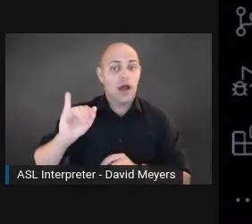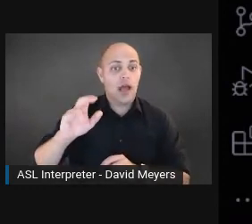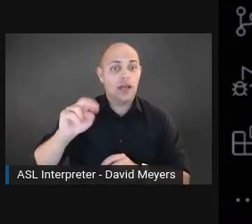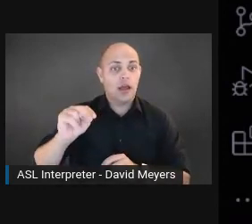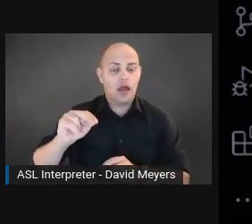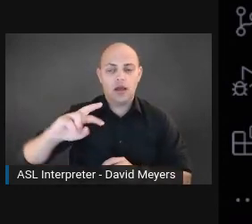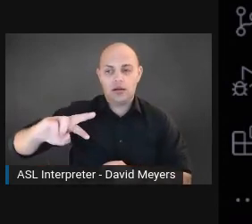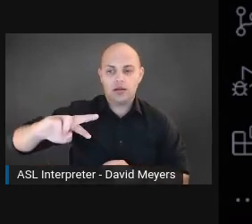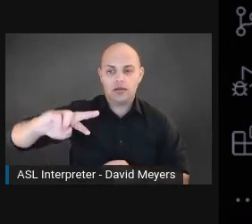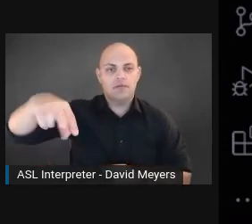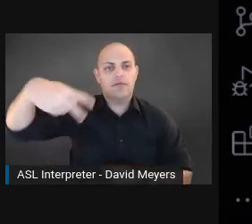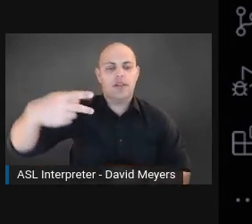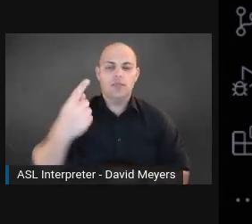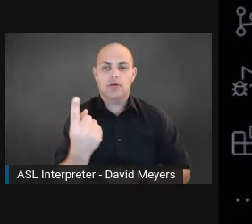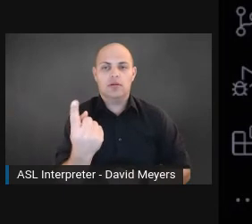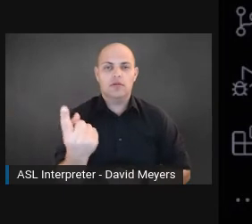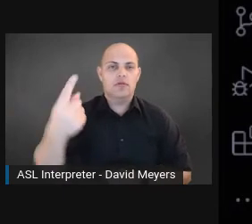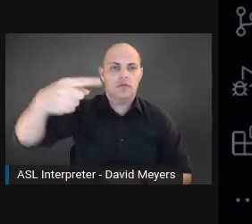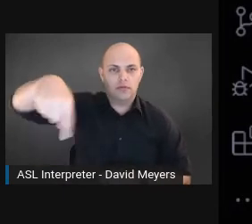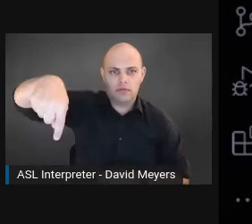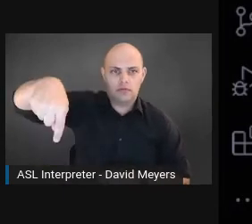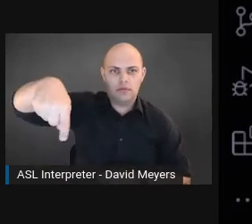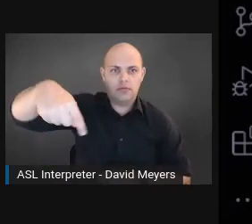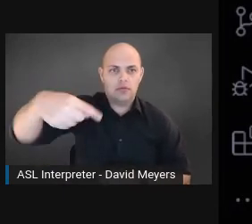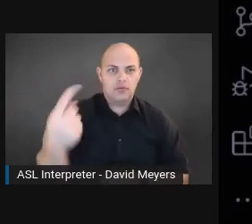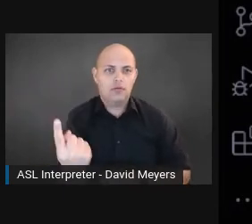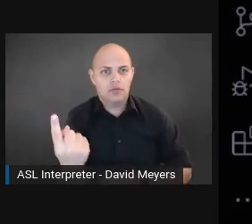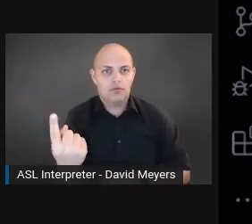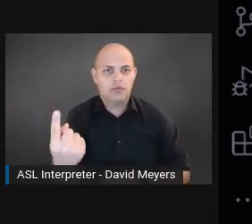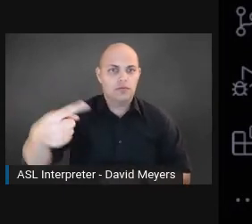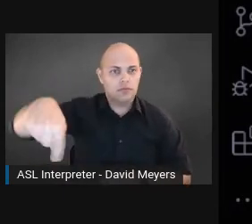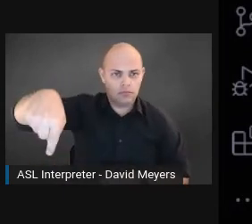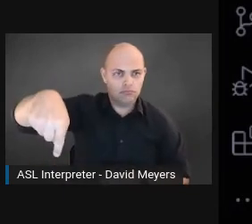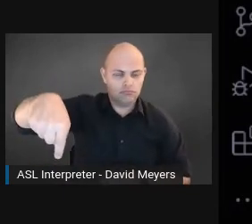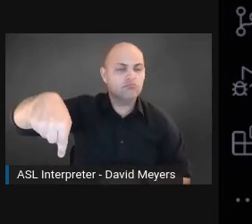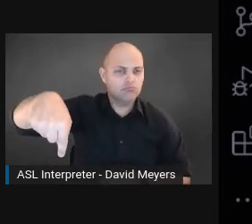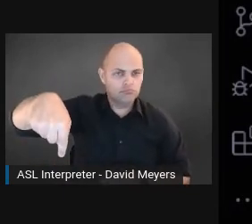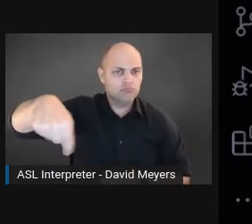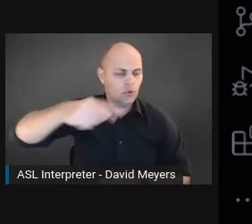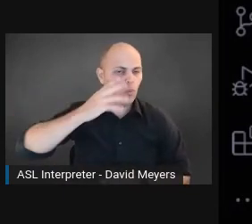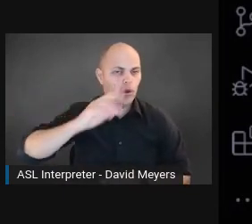And it's going to do a rotate effect whenever that happens because we have got that transition on transform.